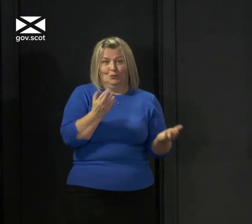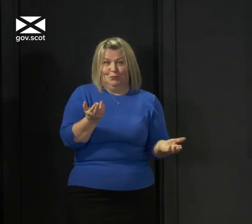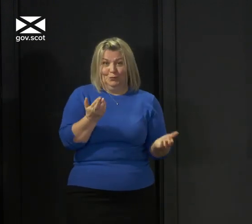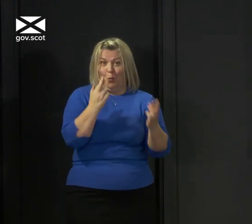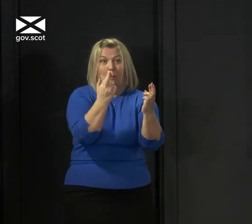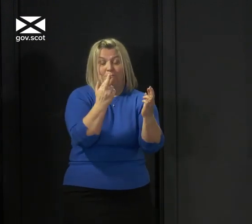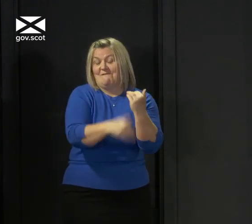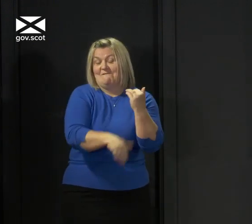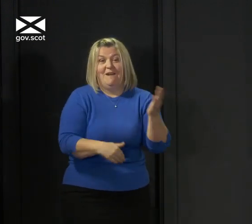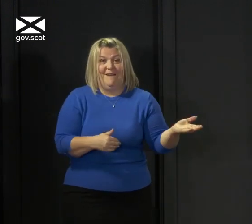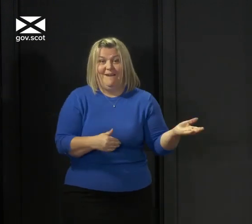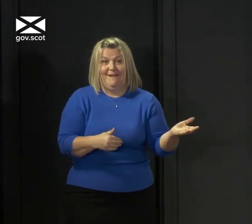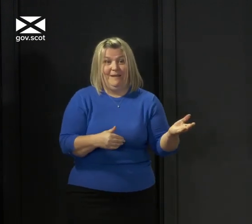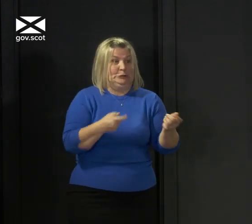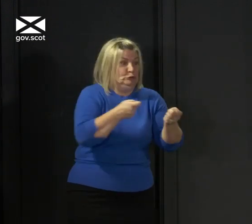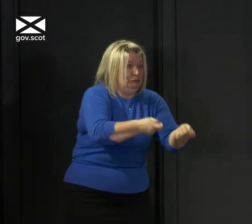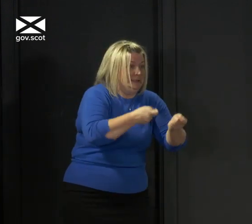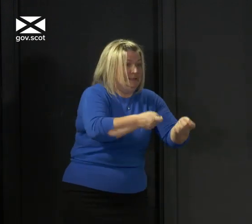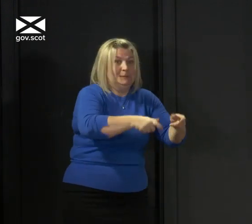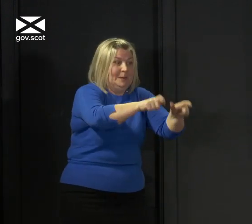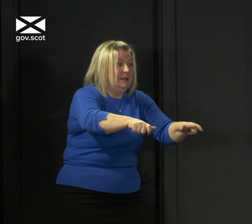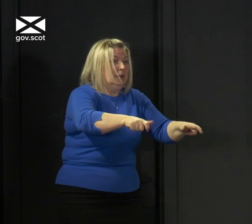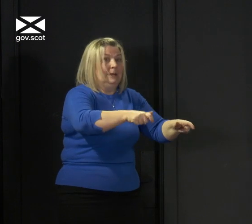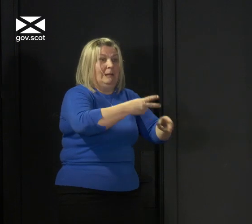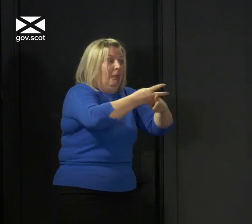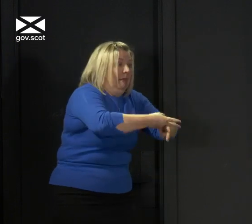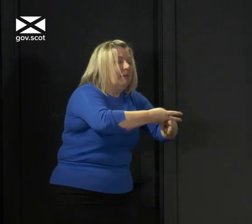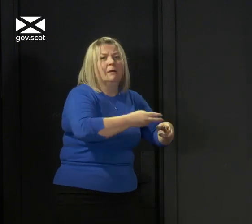treat any patients and Louisa Jordan because if we do that we'll see you know